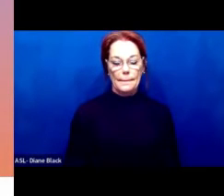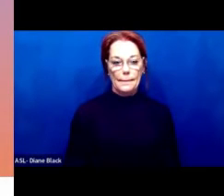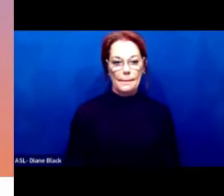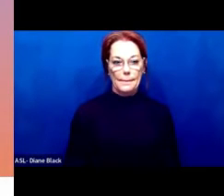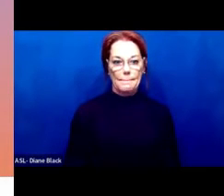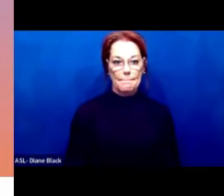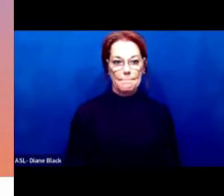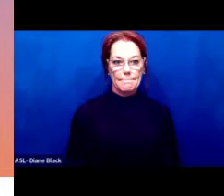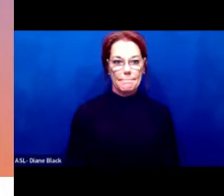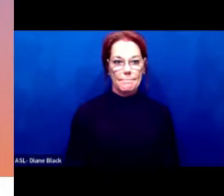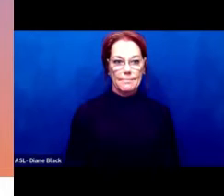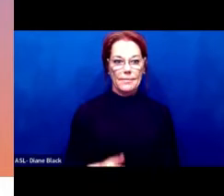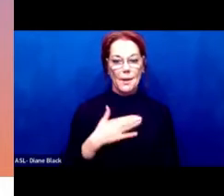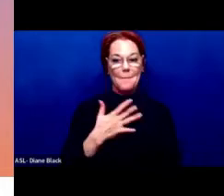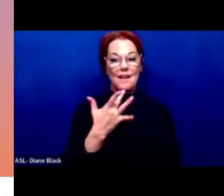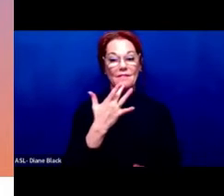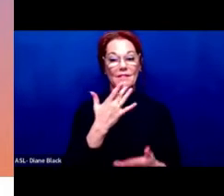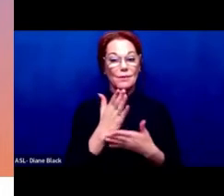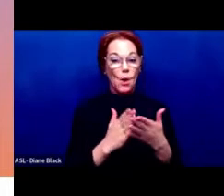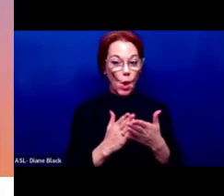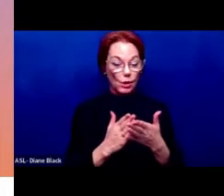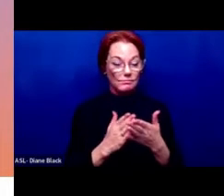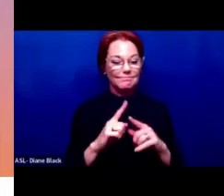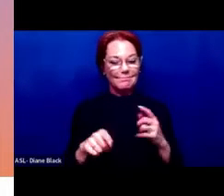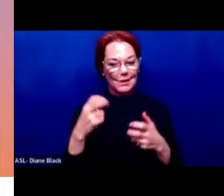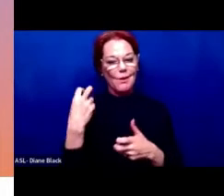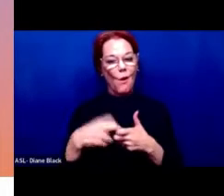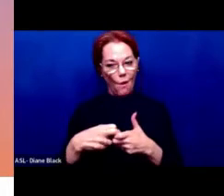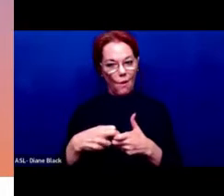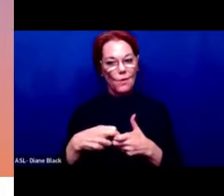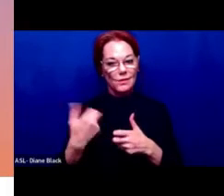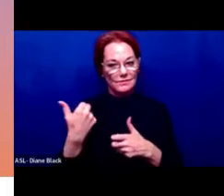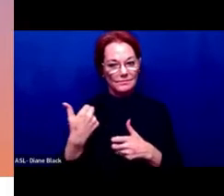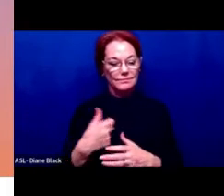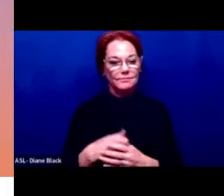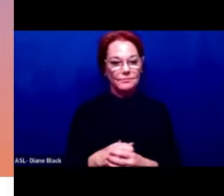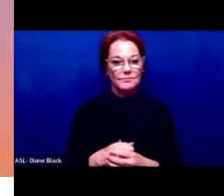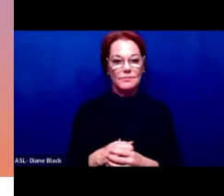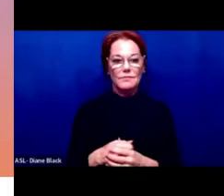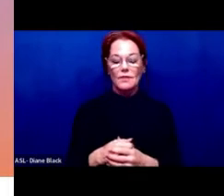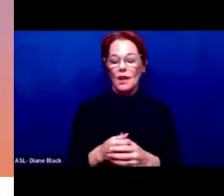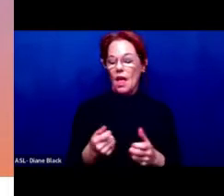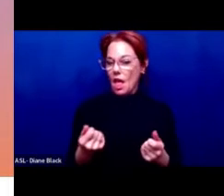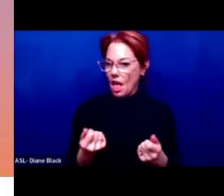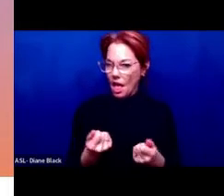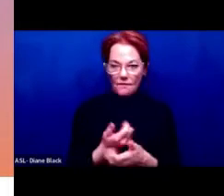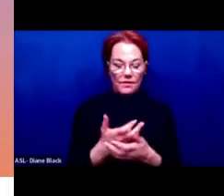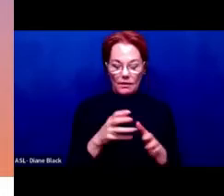So the my favorite part, but maybe the hardest part is then with everything you have going on everything you're trying to balance all those emails that